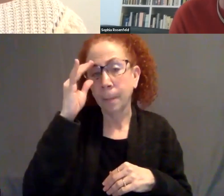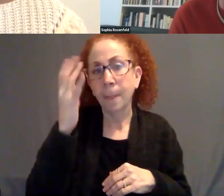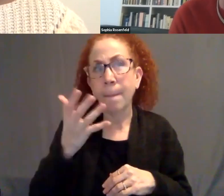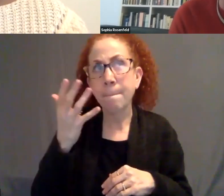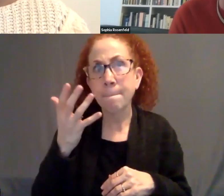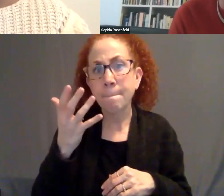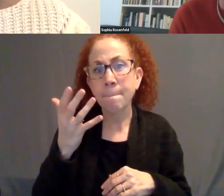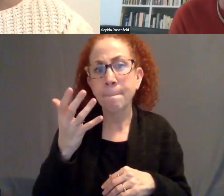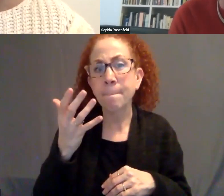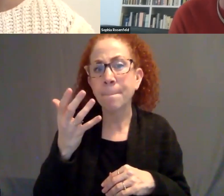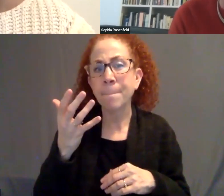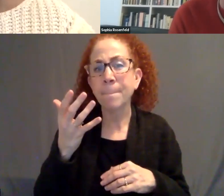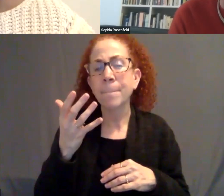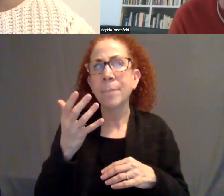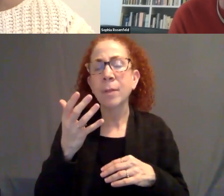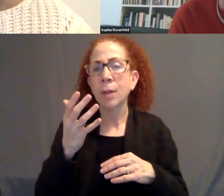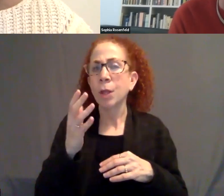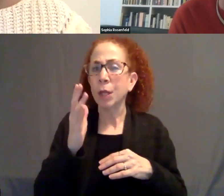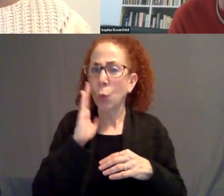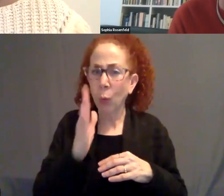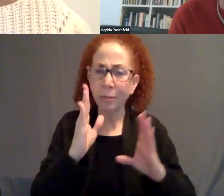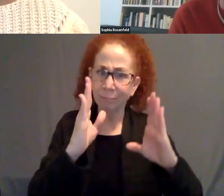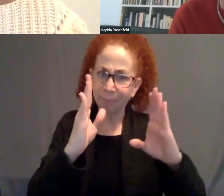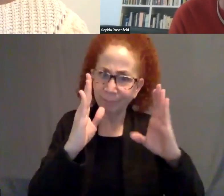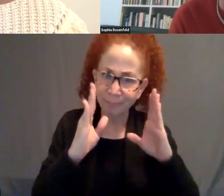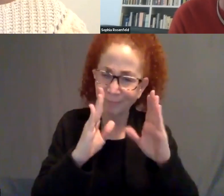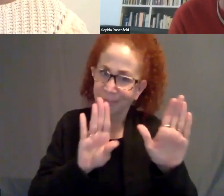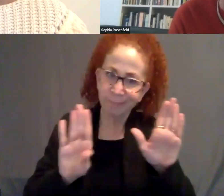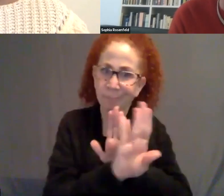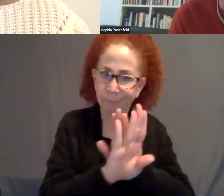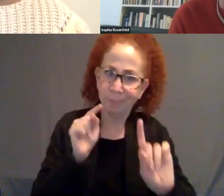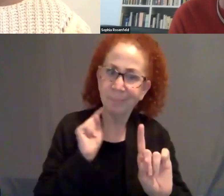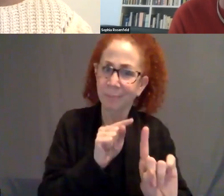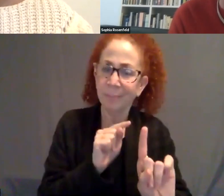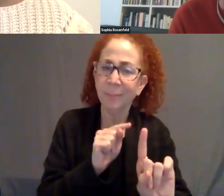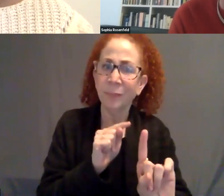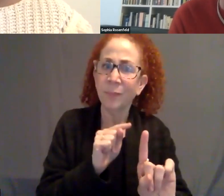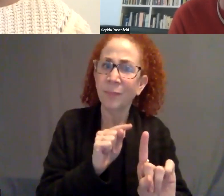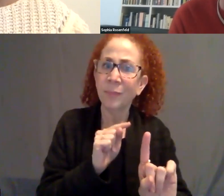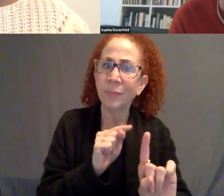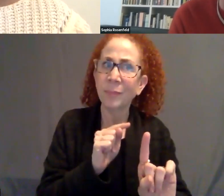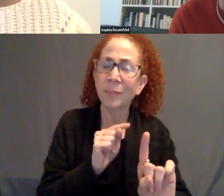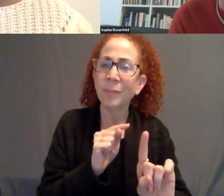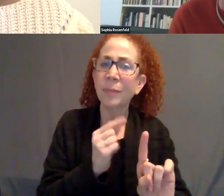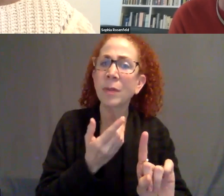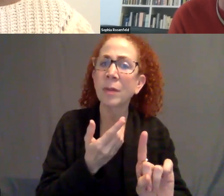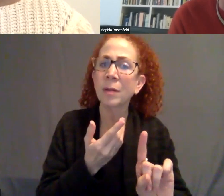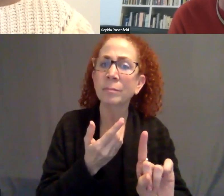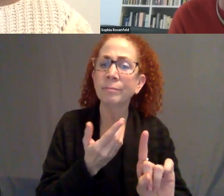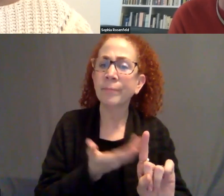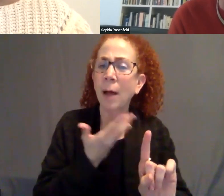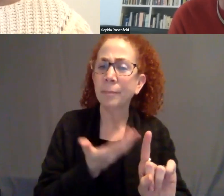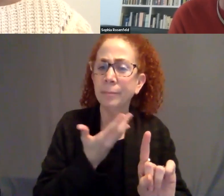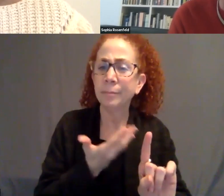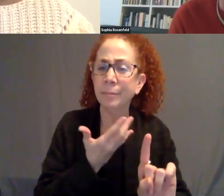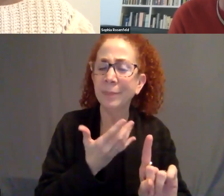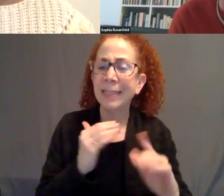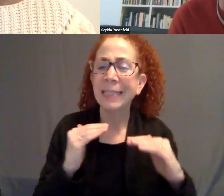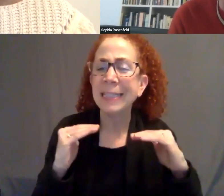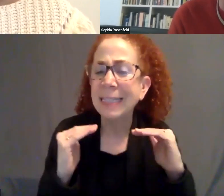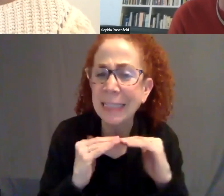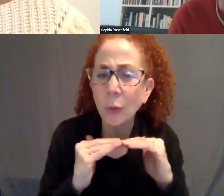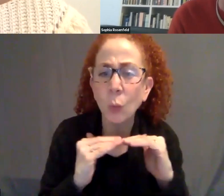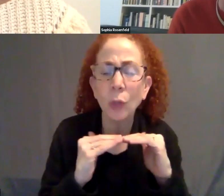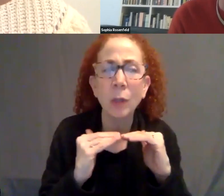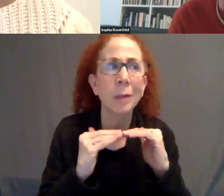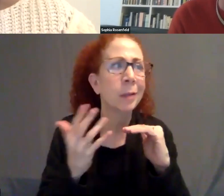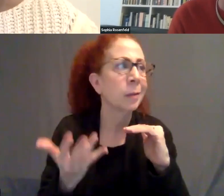foregrounds or at least attends to the equality